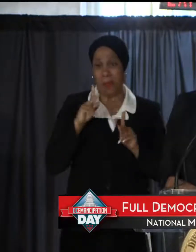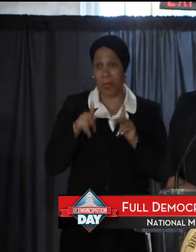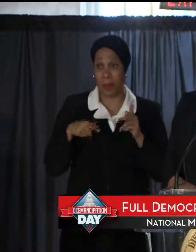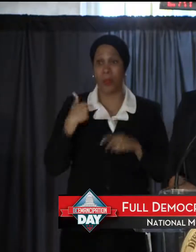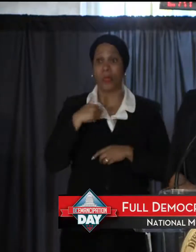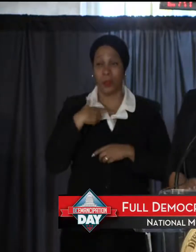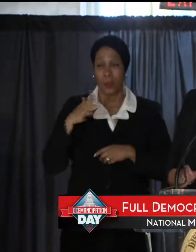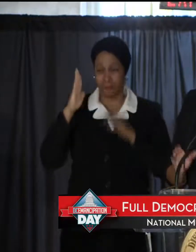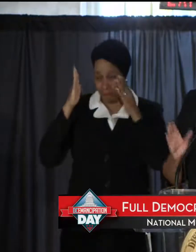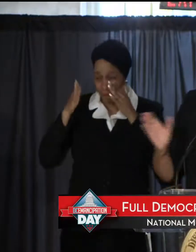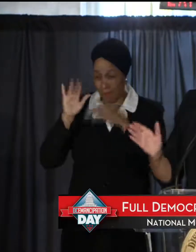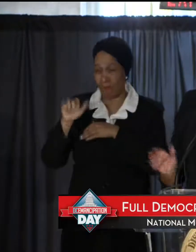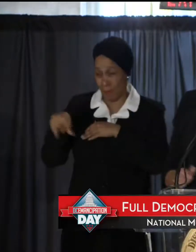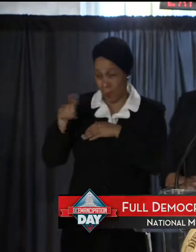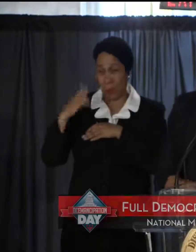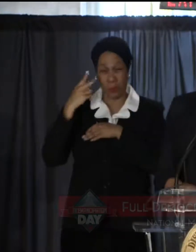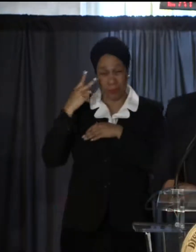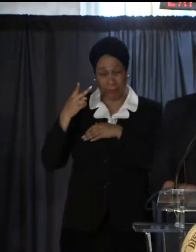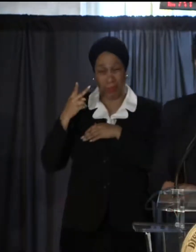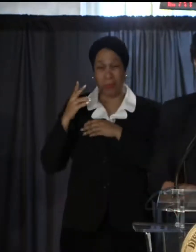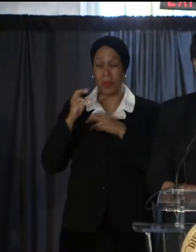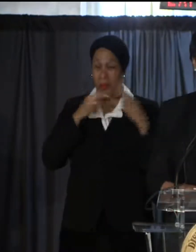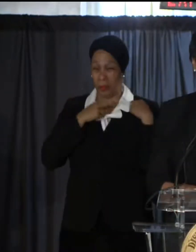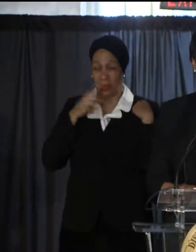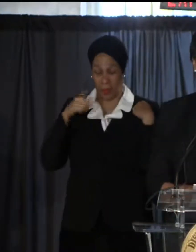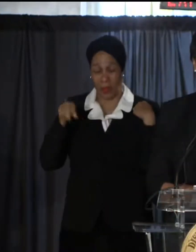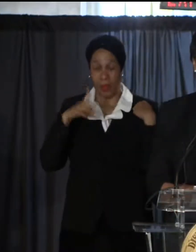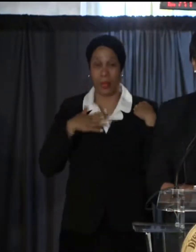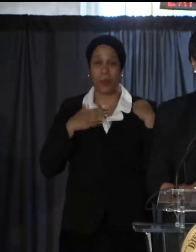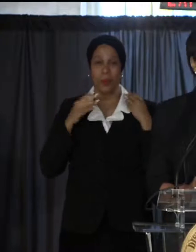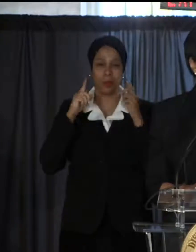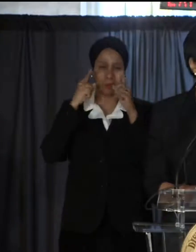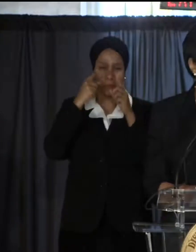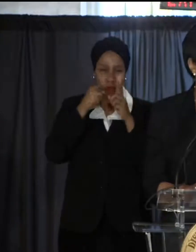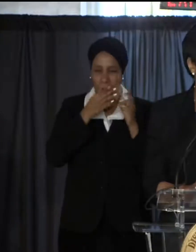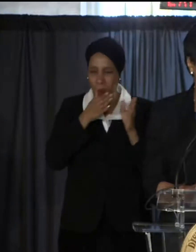THAT AND WE ARE GOING TO PURSUE THIS STRATEGY WHETHER IT BE A